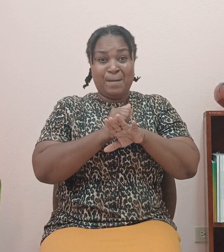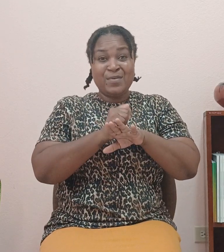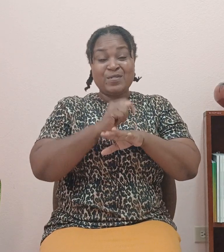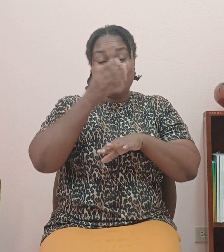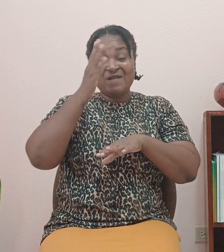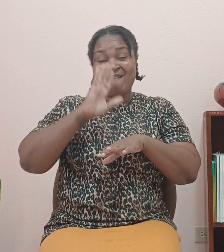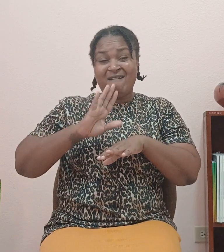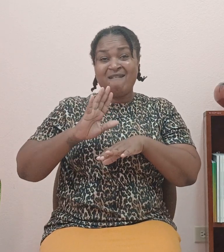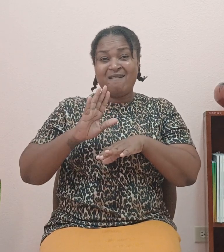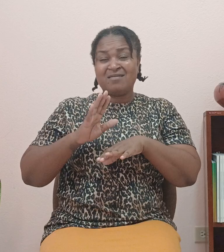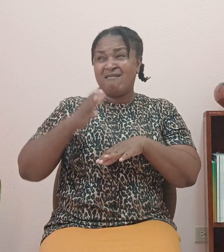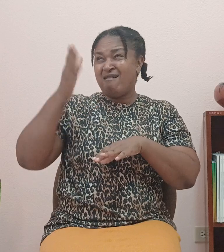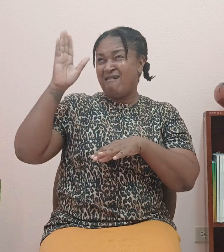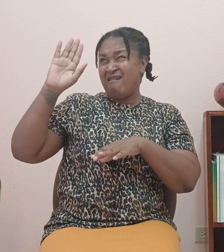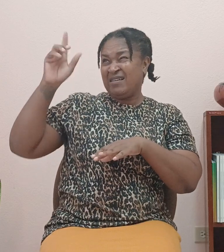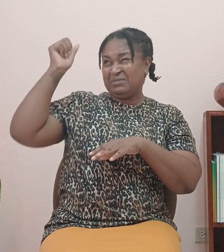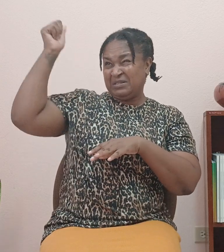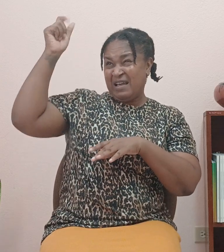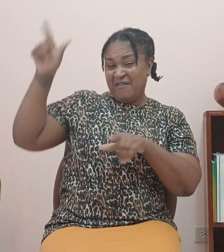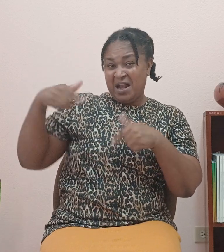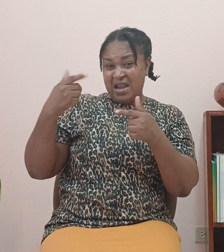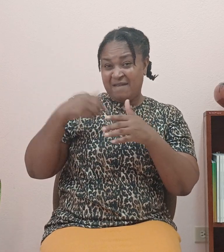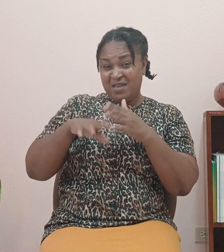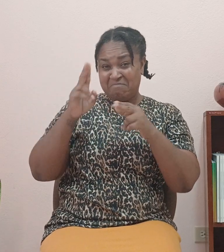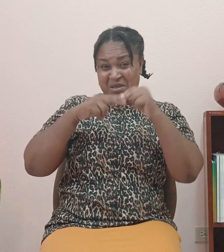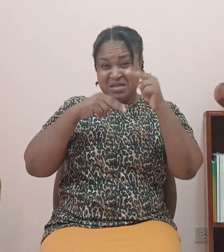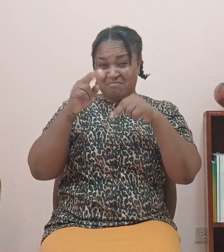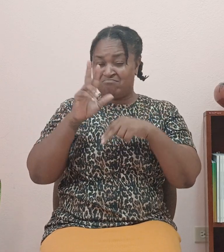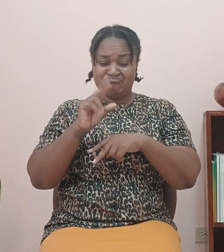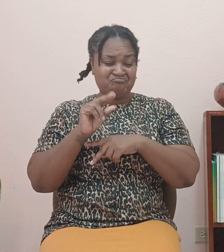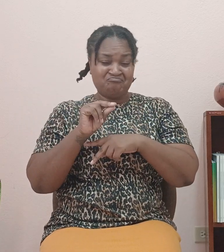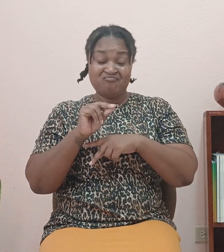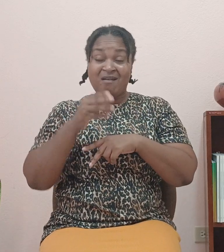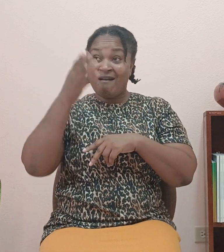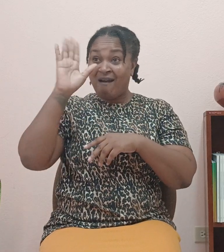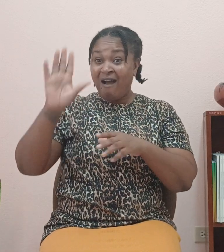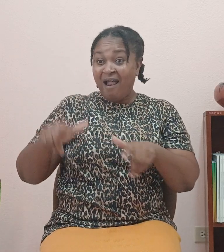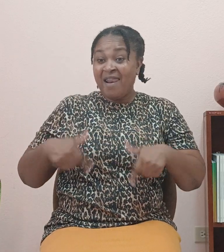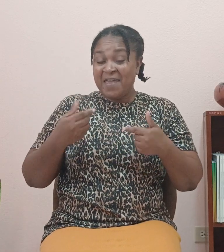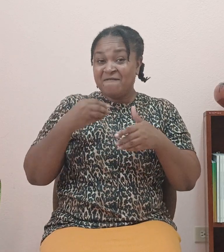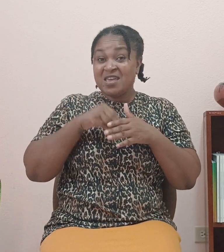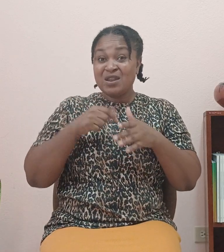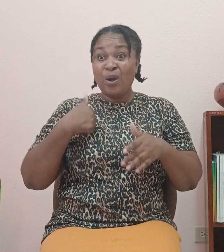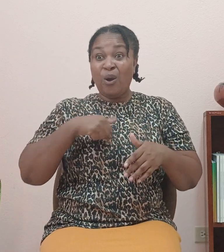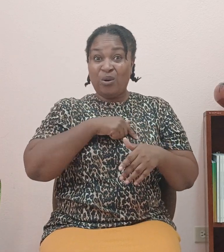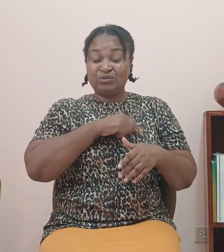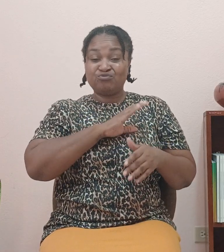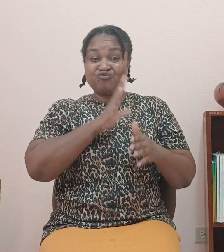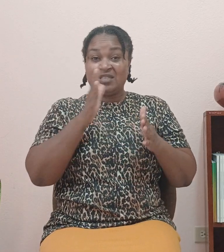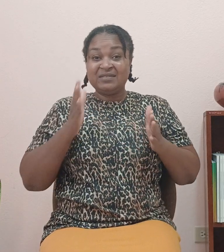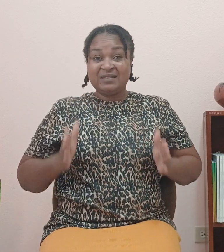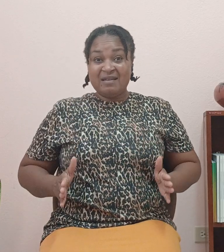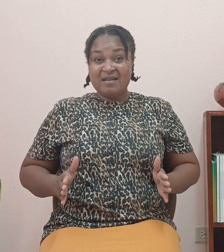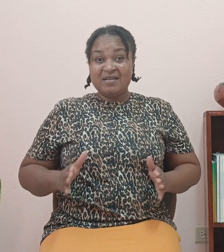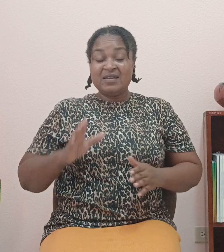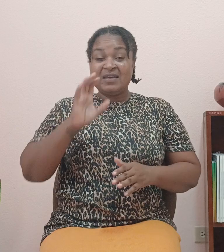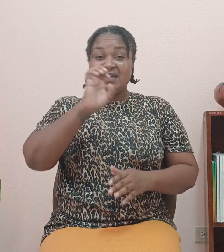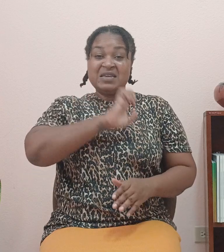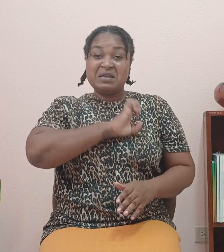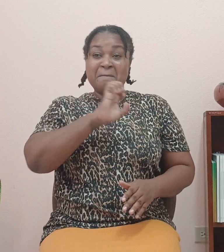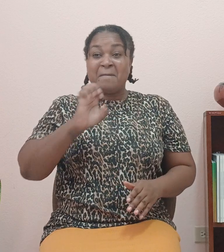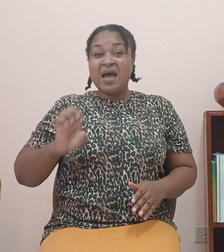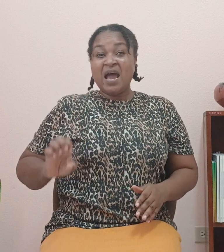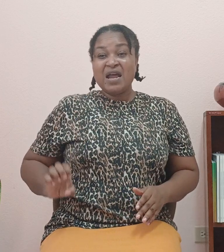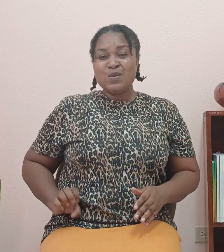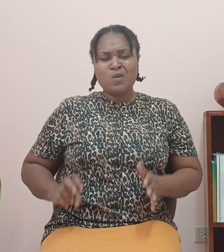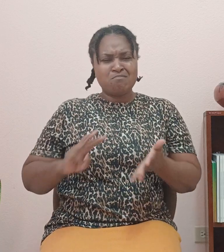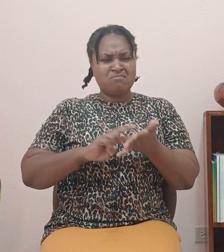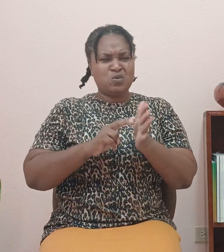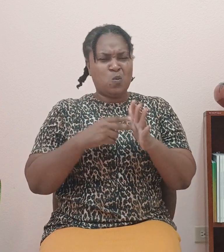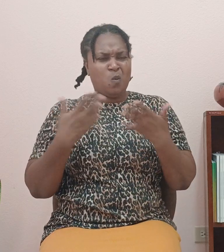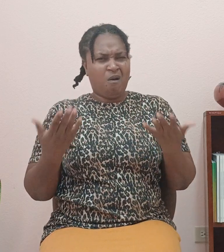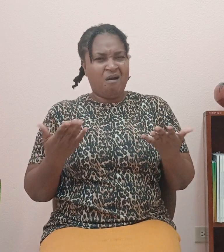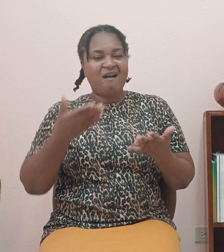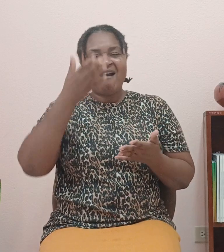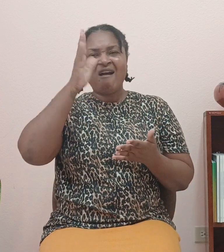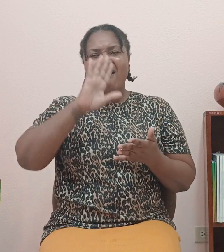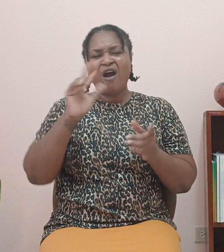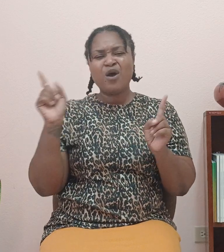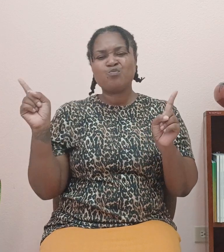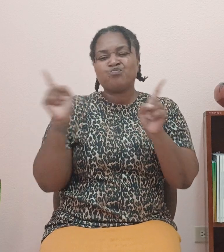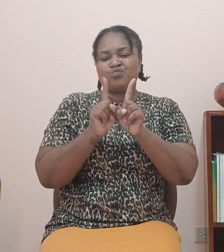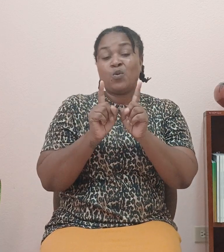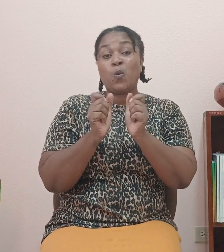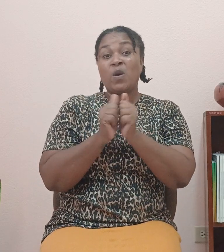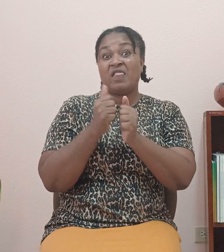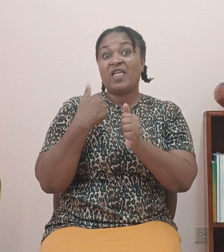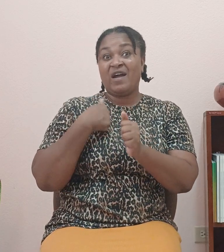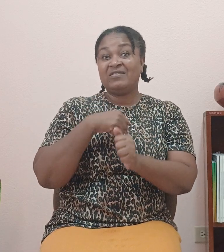God doesn't live in a building. He lives in the Christian. Emmanuel means God with us.